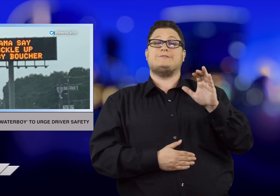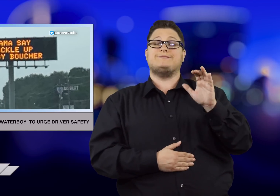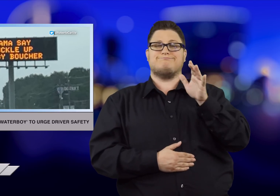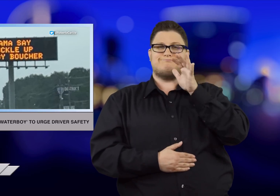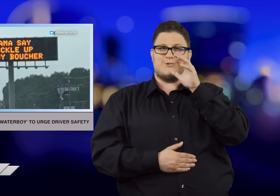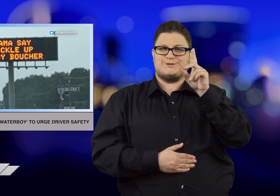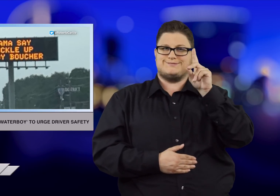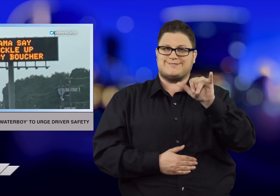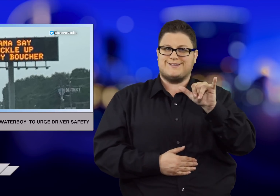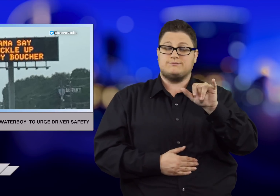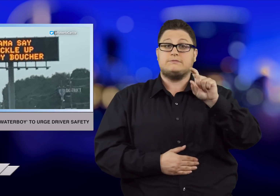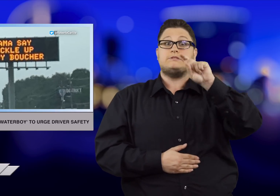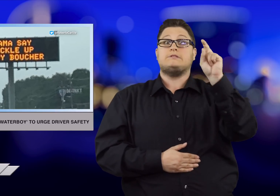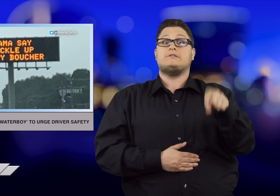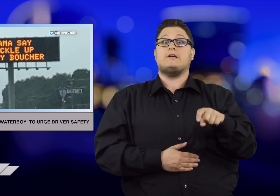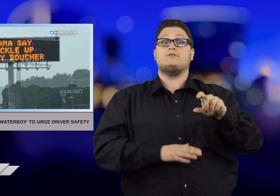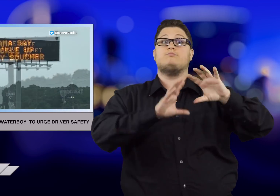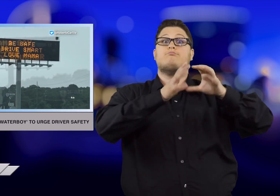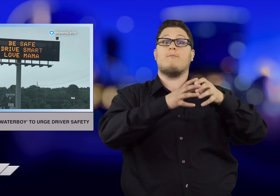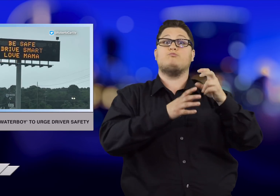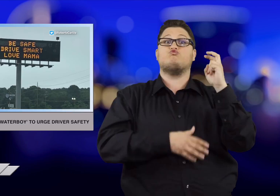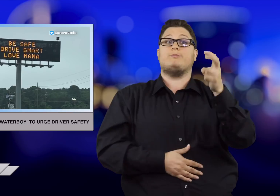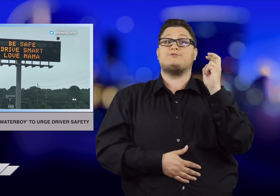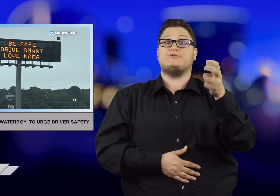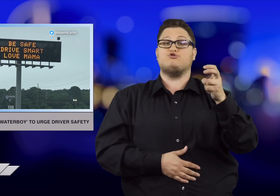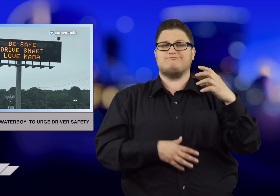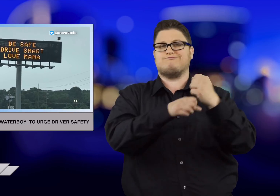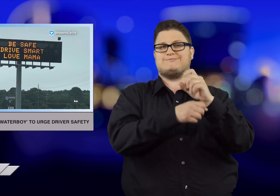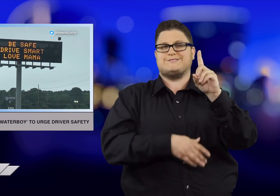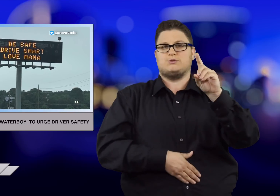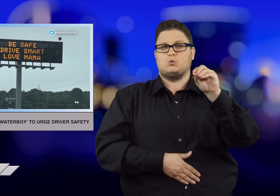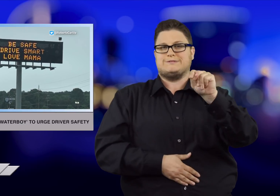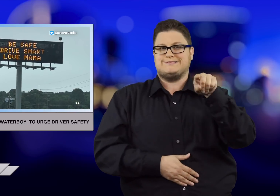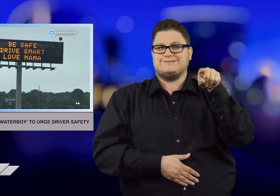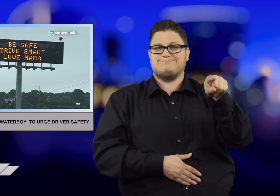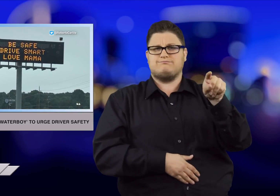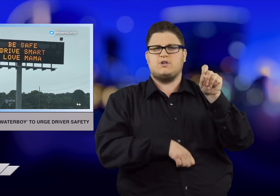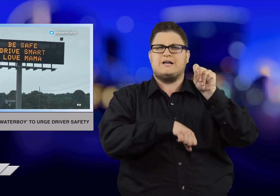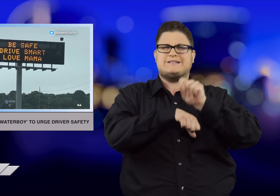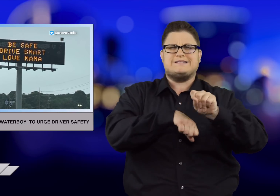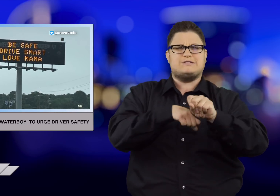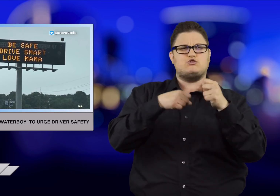In an effort to keep the roadway safe this Mother's Day weekend, the Texas Department